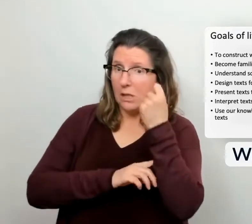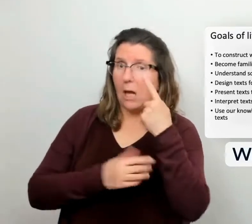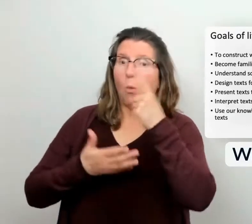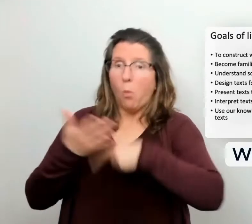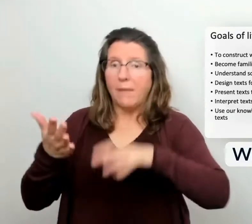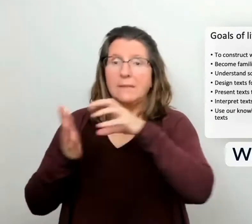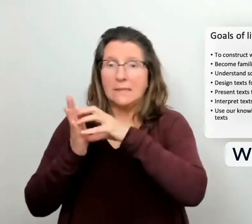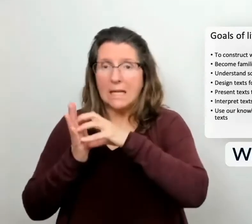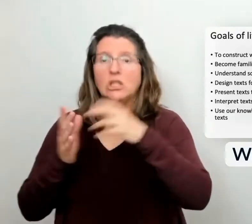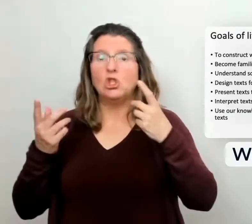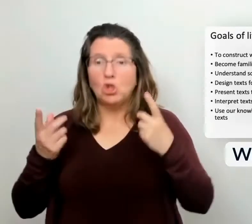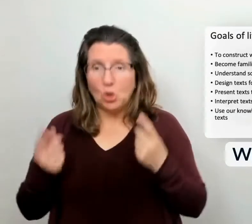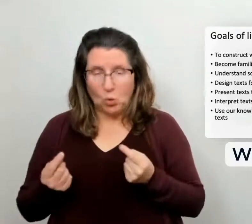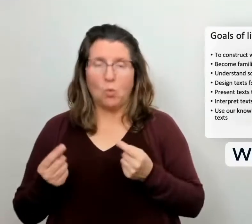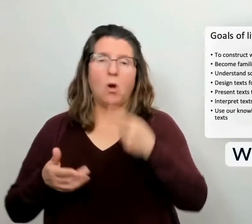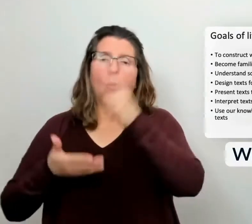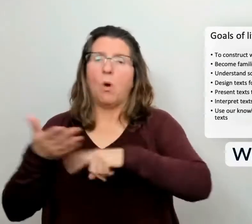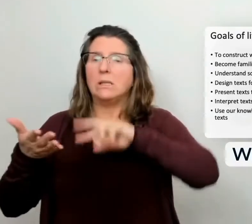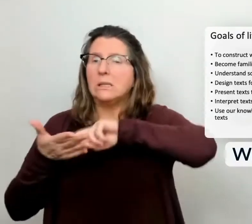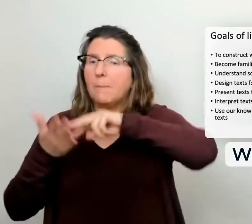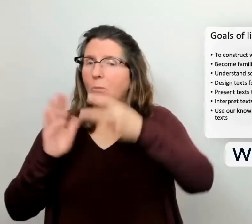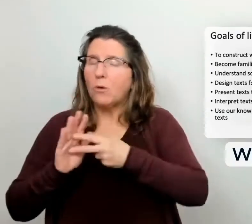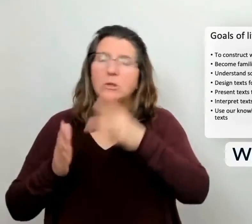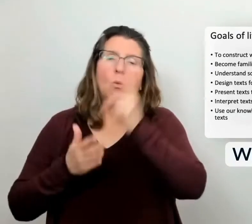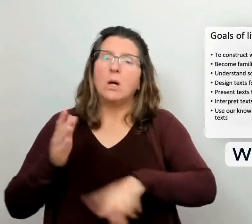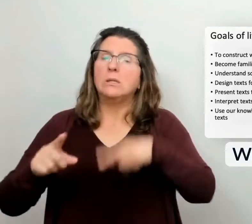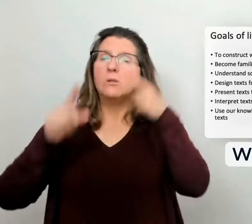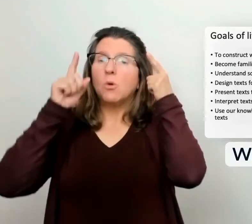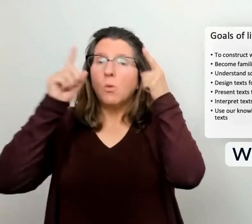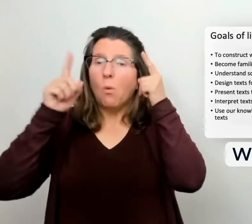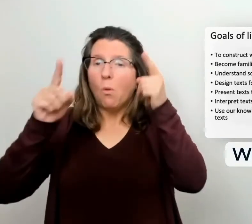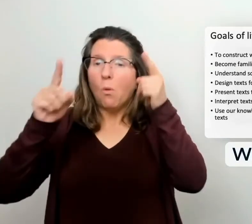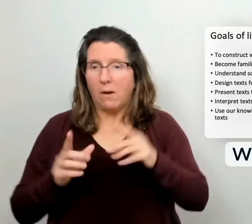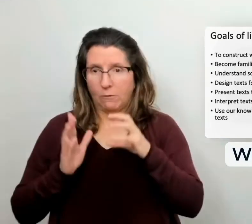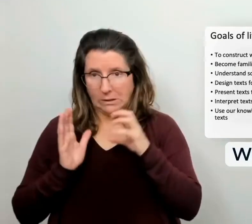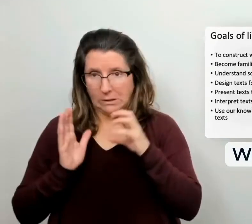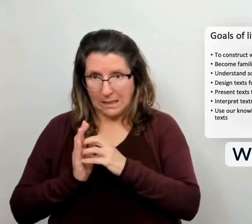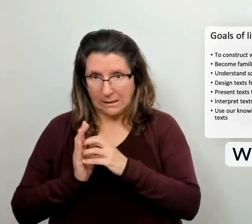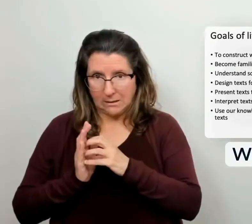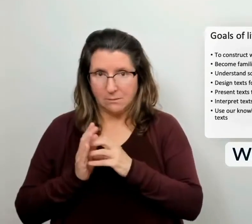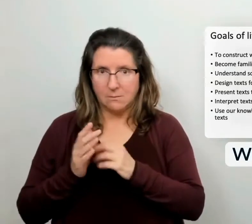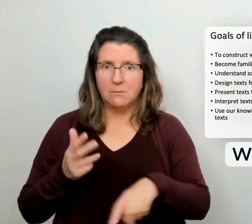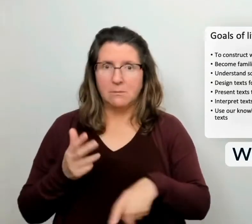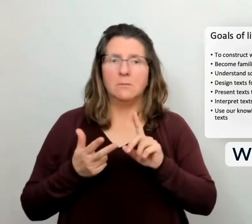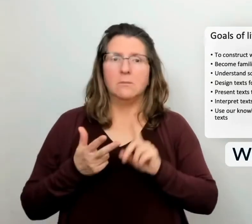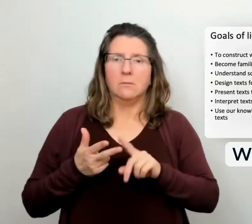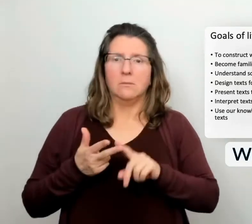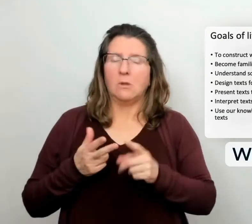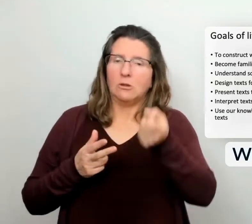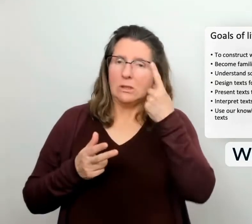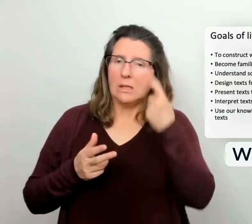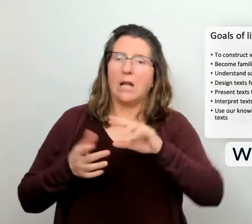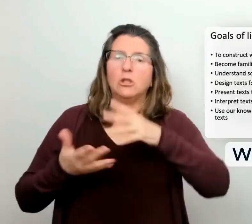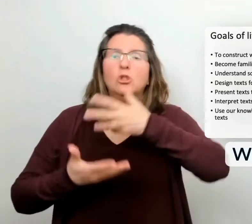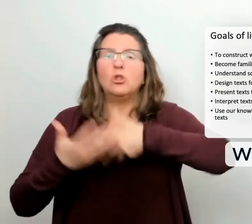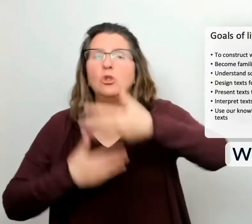We want the student to understand the purpose of the text. What is it meant to accomplish? What's the goal?